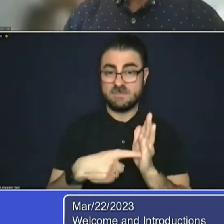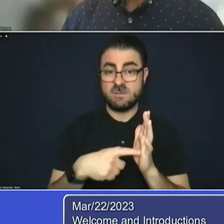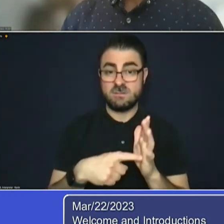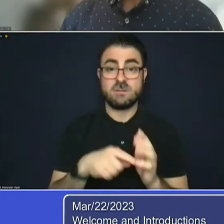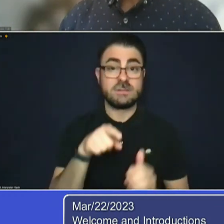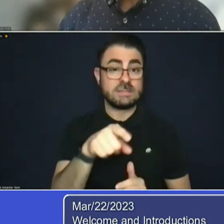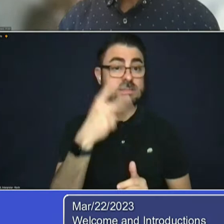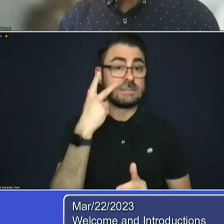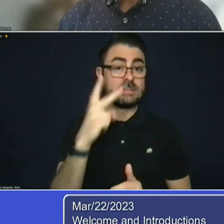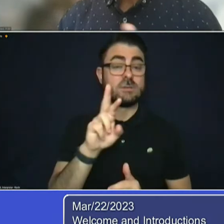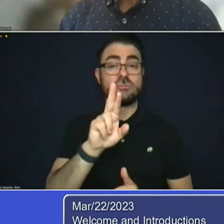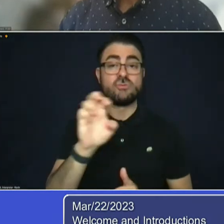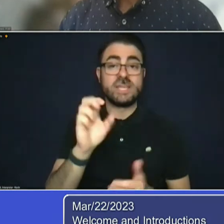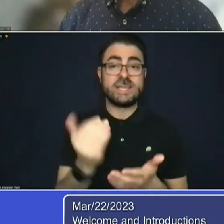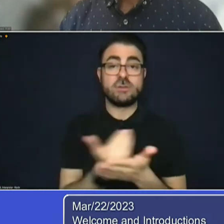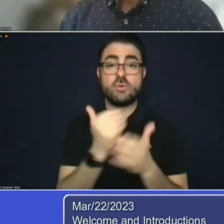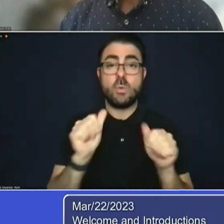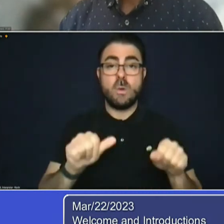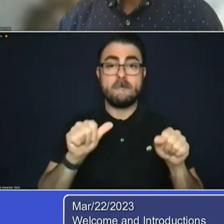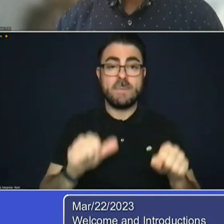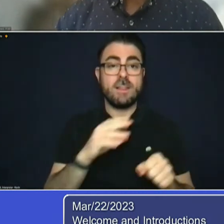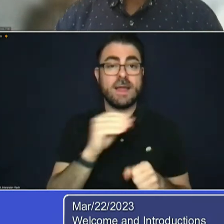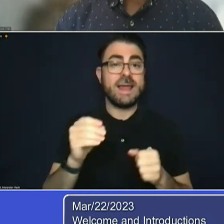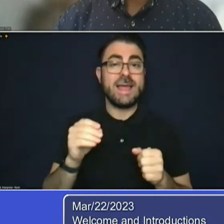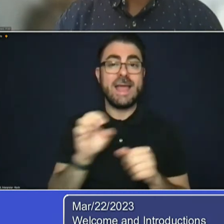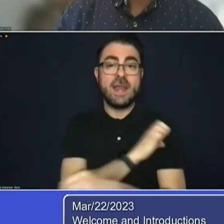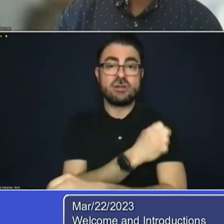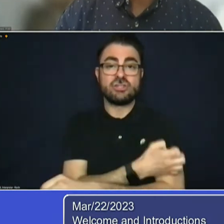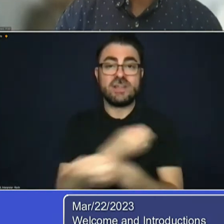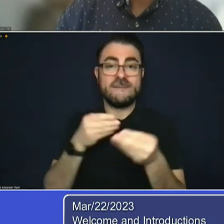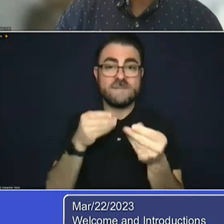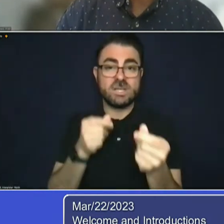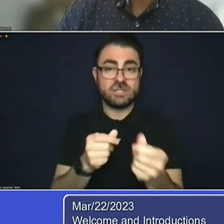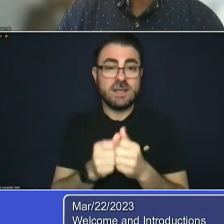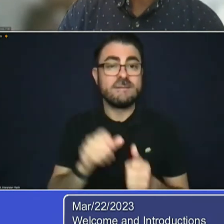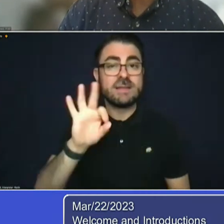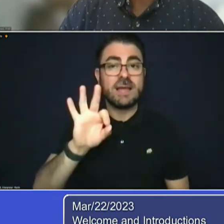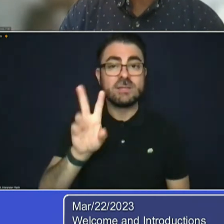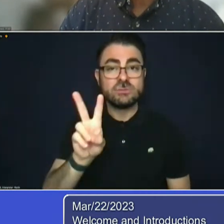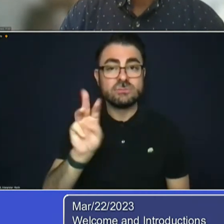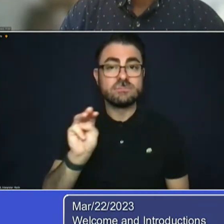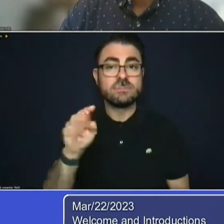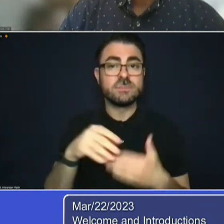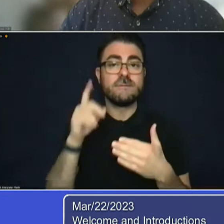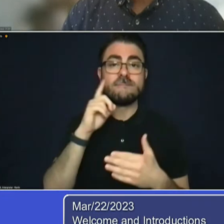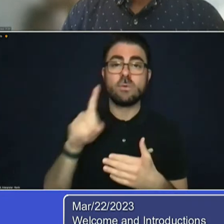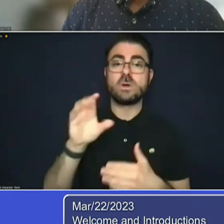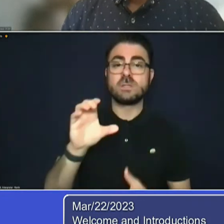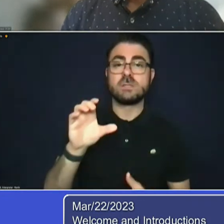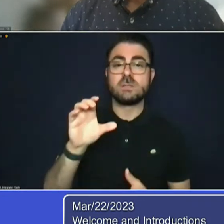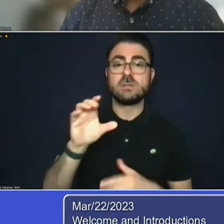ADVANCE. AND SO HERE IN THIS EXAMPLE, YOU SEE THAT IN OUR RENEWABLE